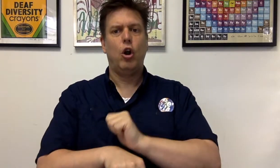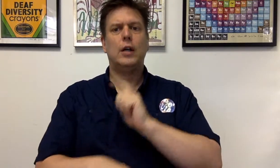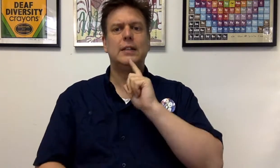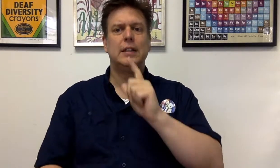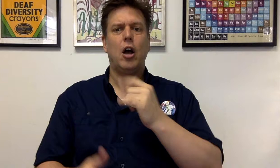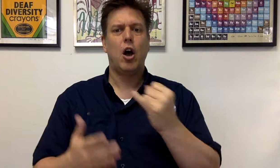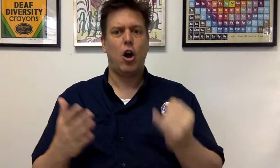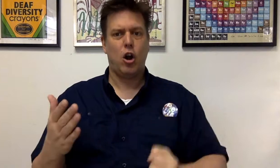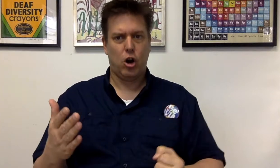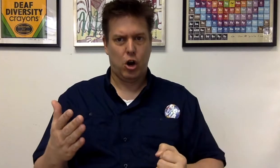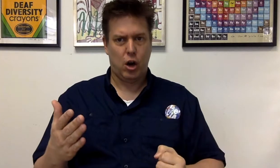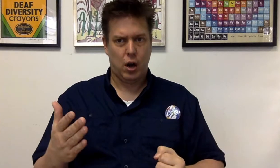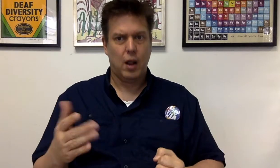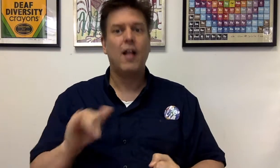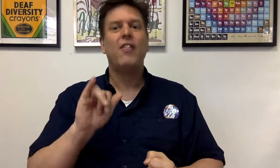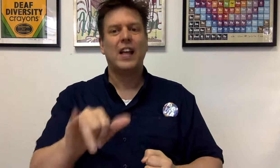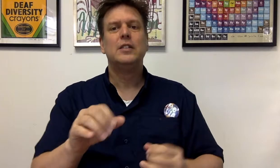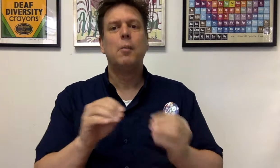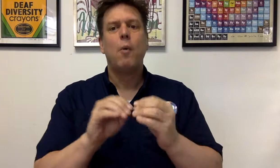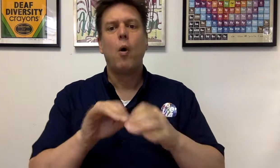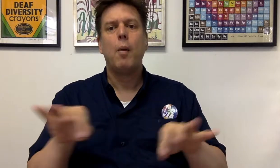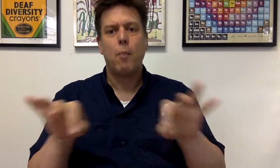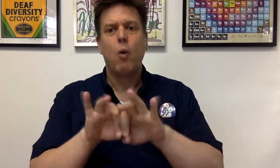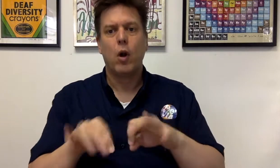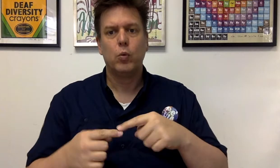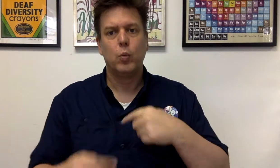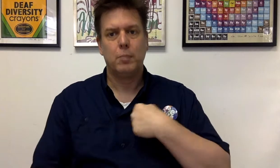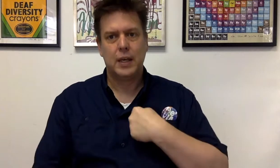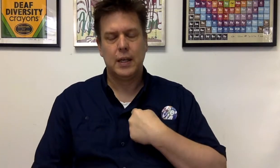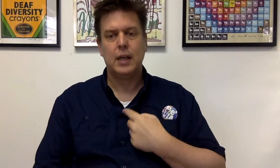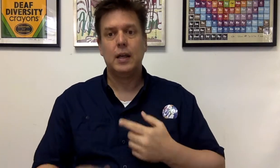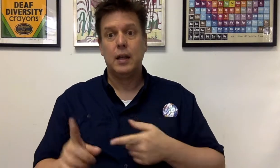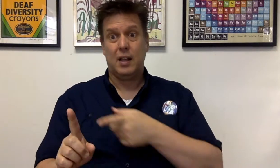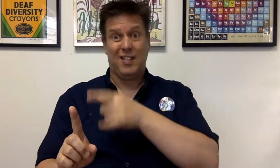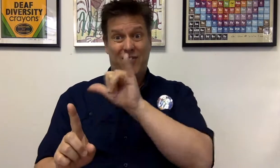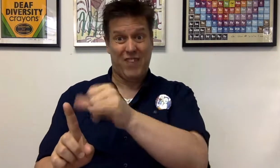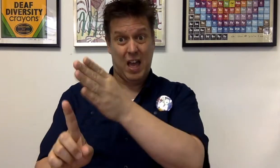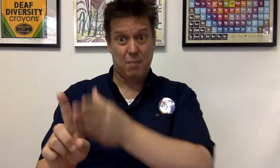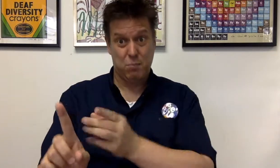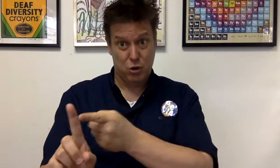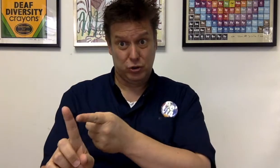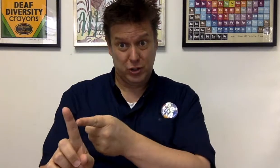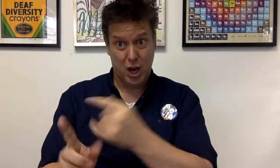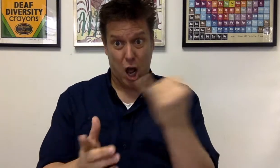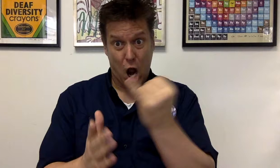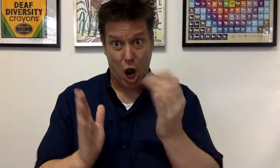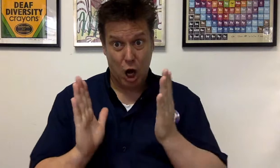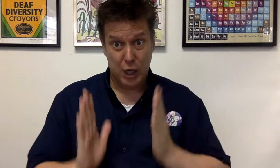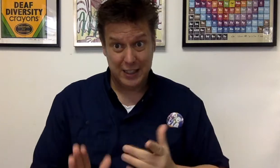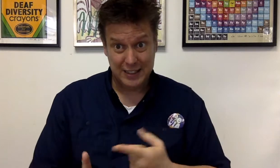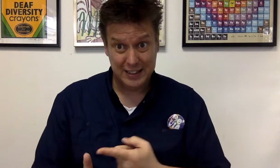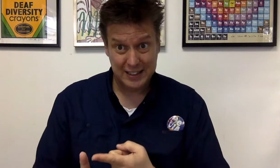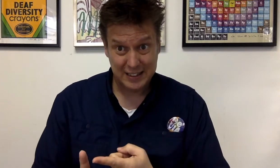Who is saying that my work is art? To me that's more important. If that person is